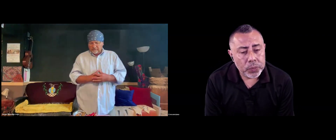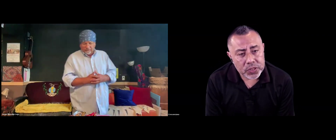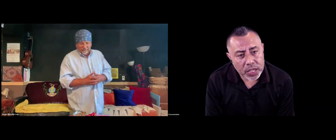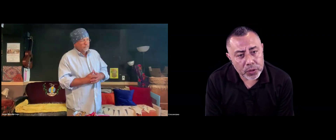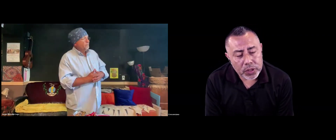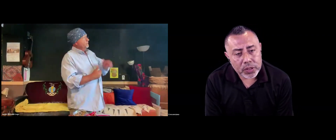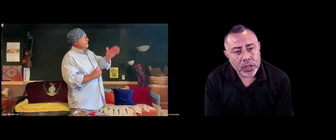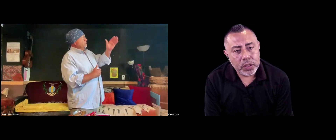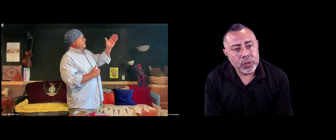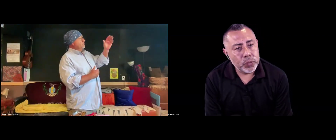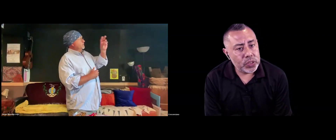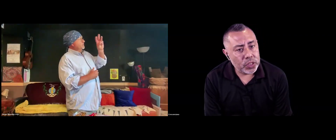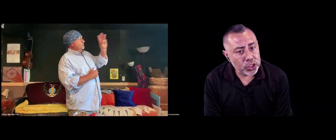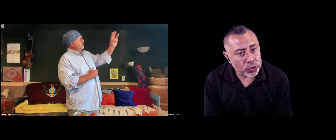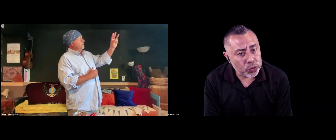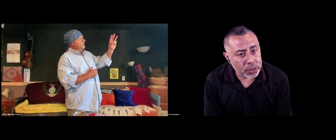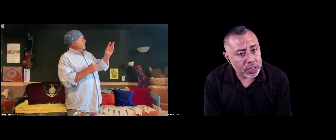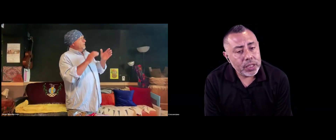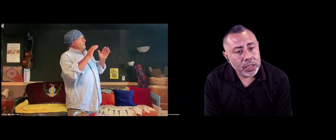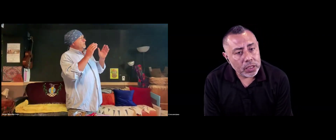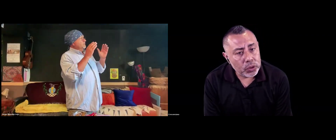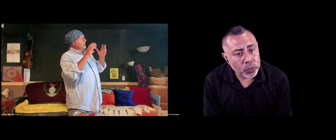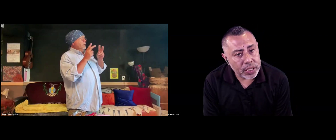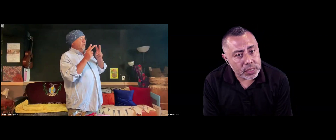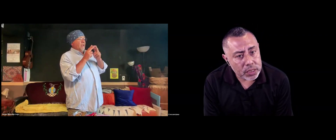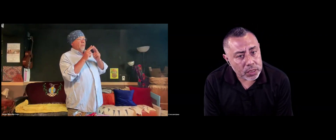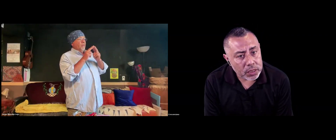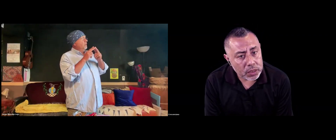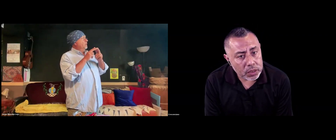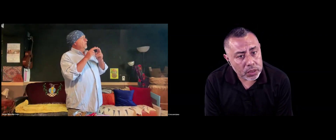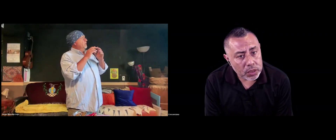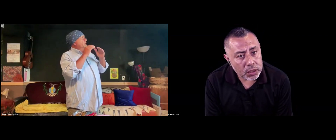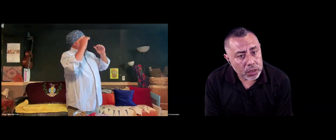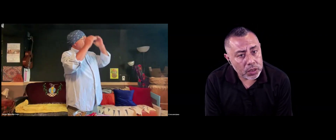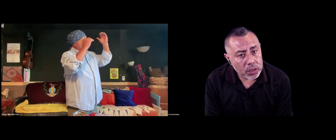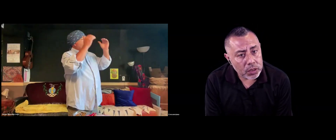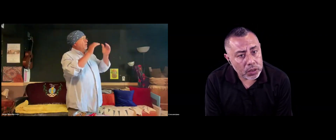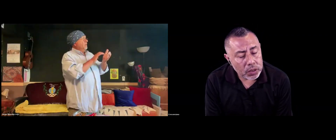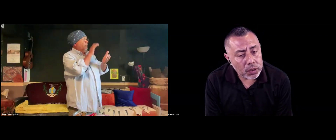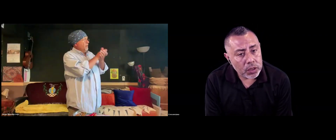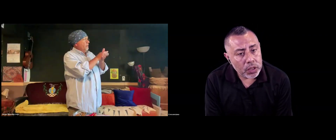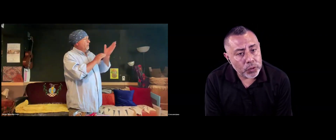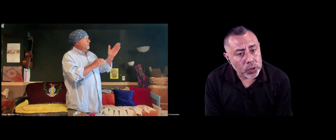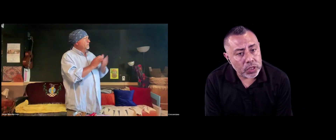From the South, we focus on the children. In the West.